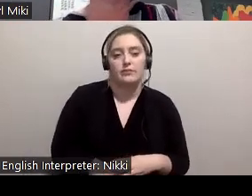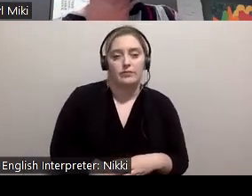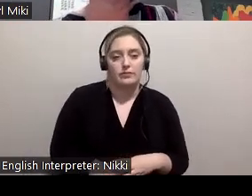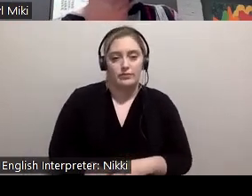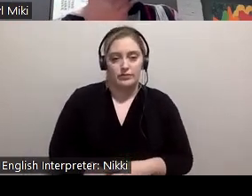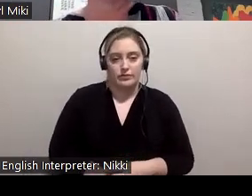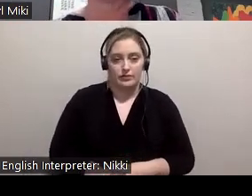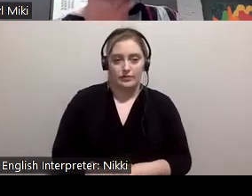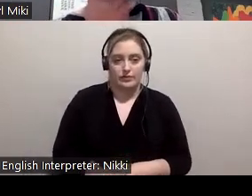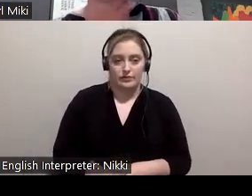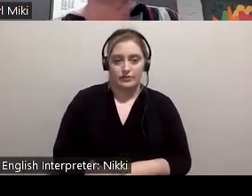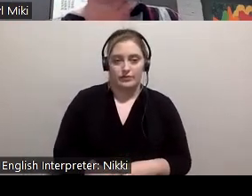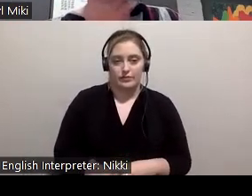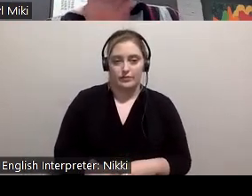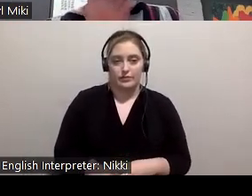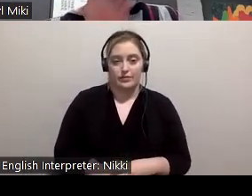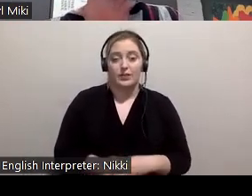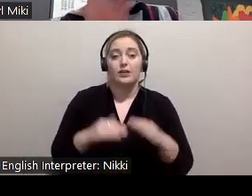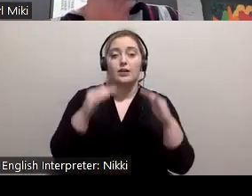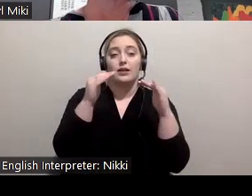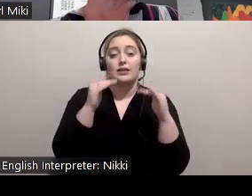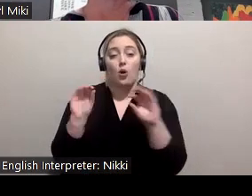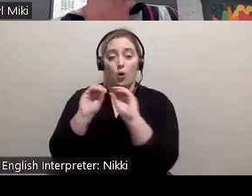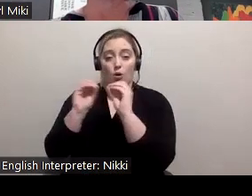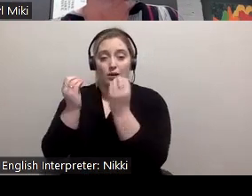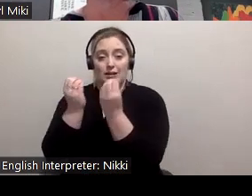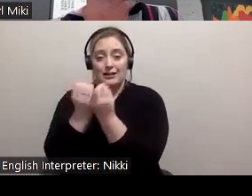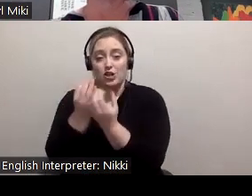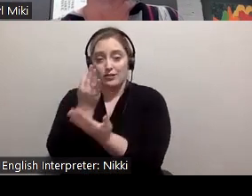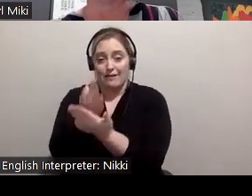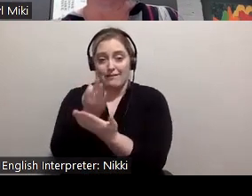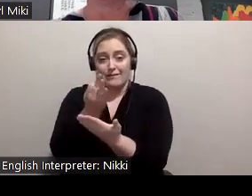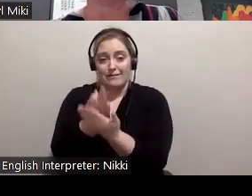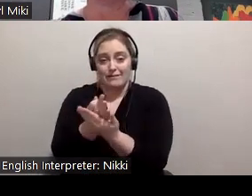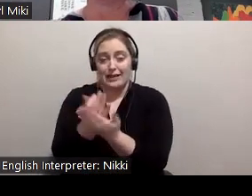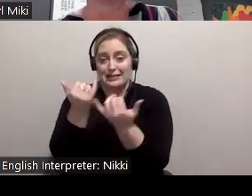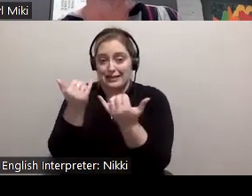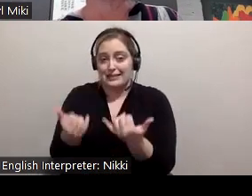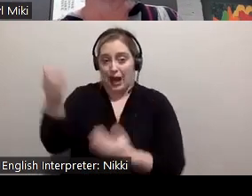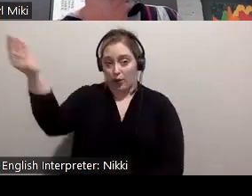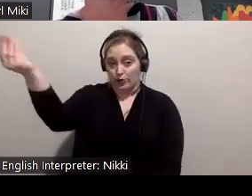Support Operate Program cannot apply to this program as well.